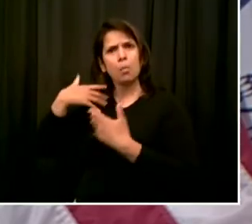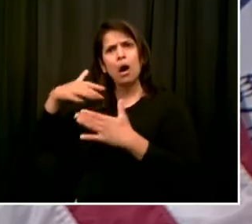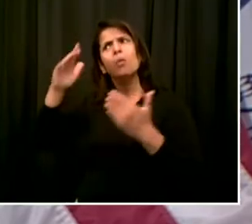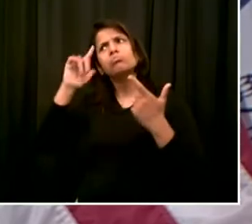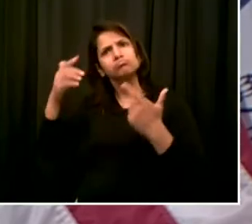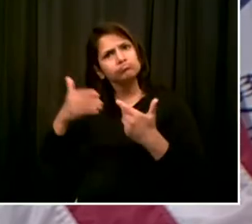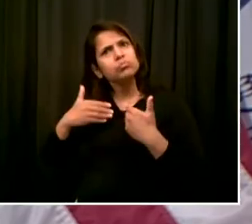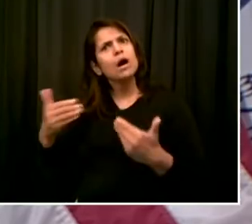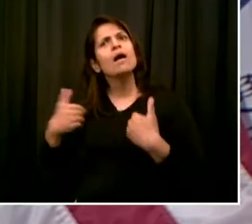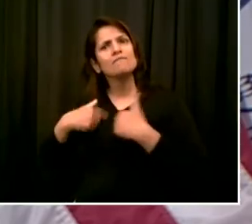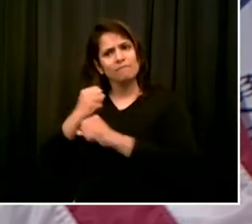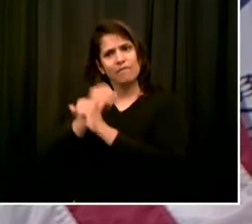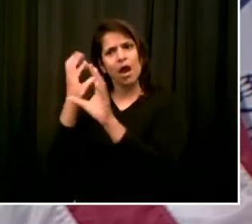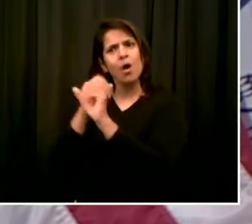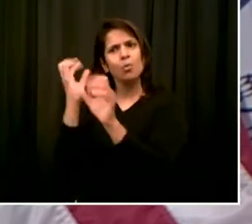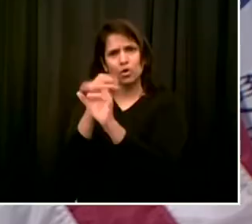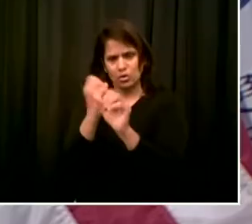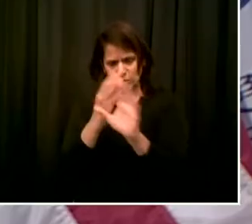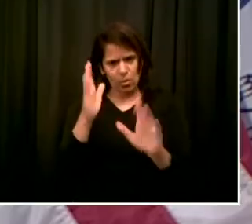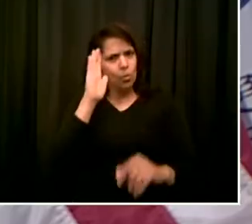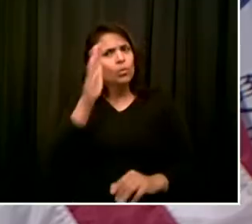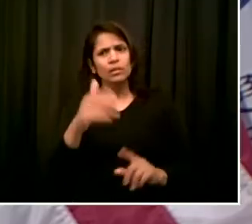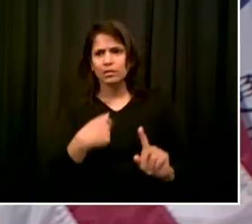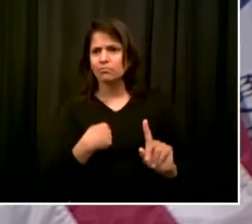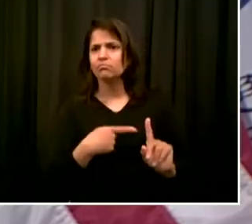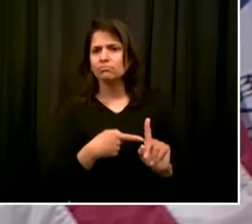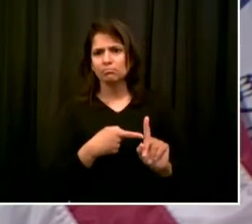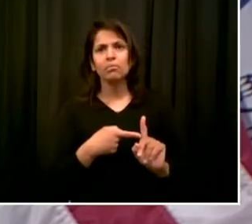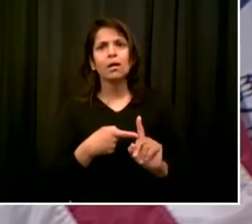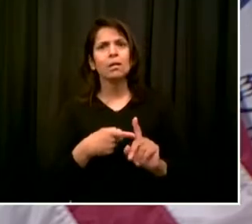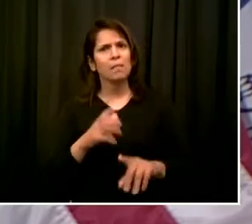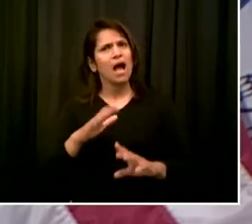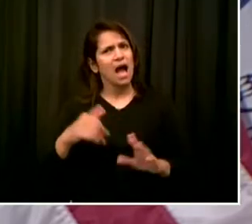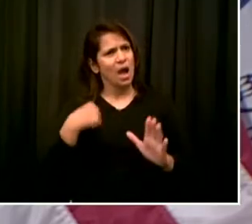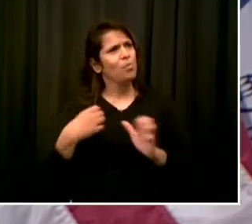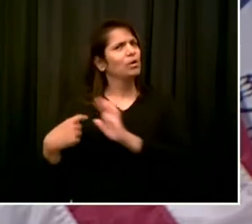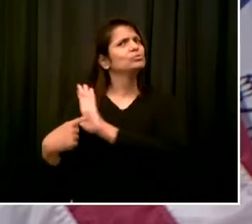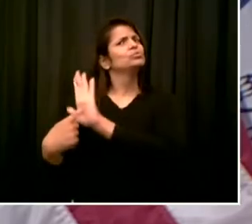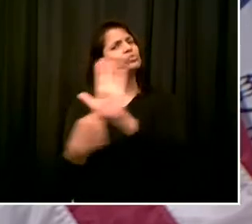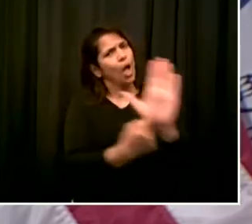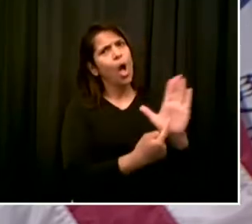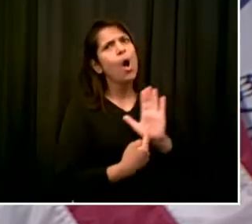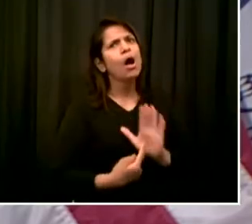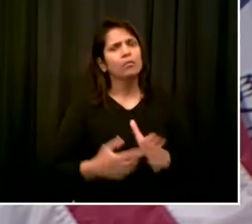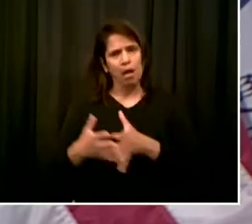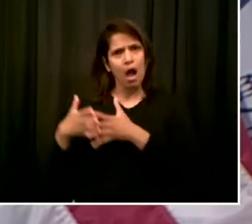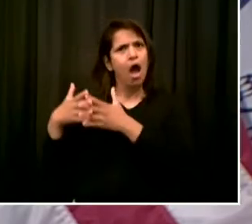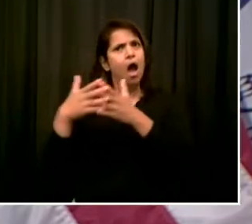MONTHS AGO BECAUSE TO ME, IT WAS ABOUT SHOWING THAT WE ARE